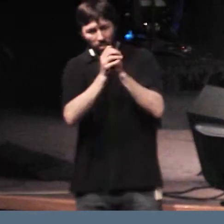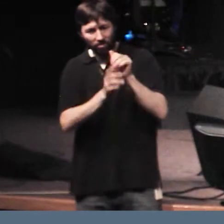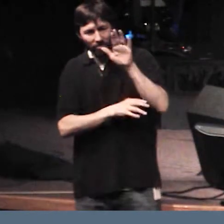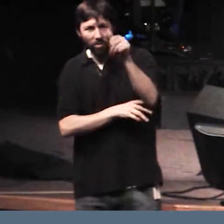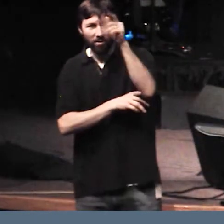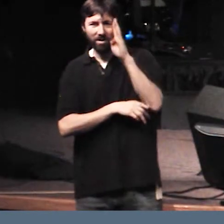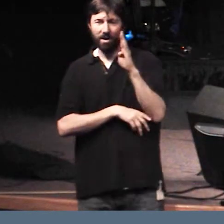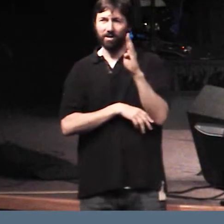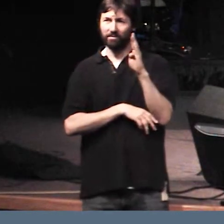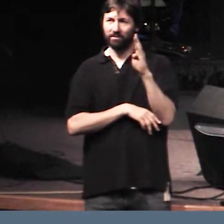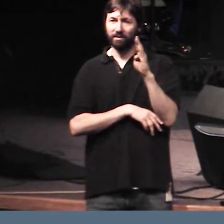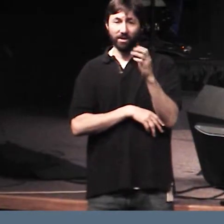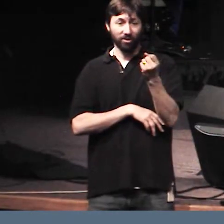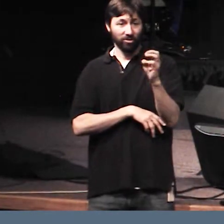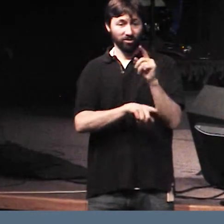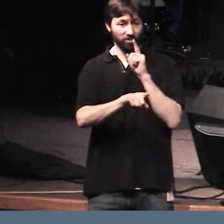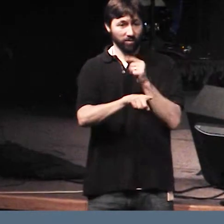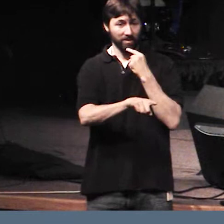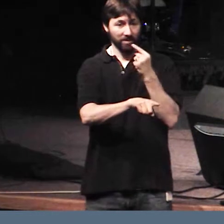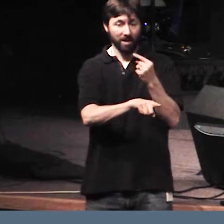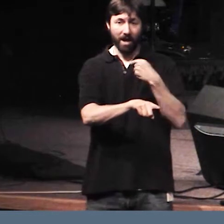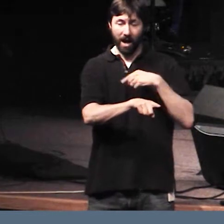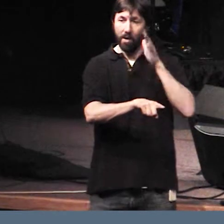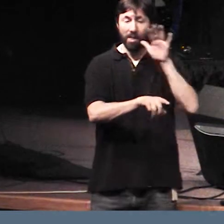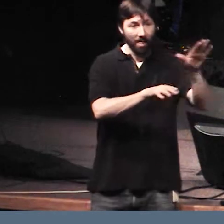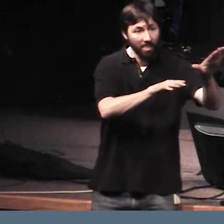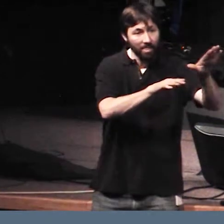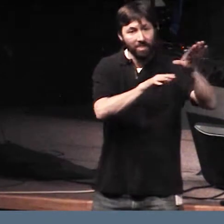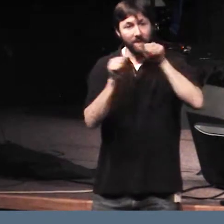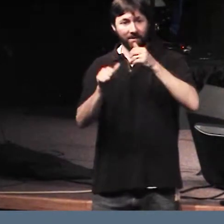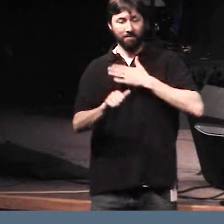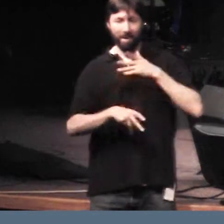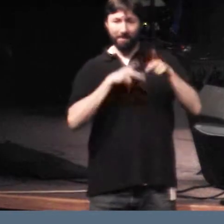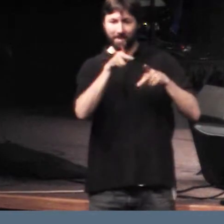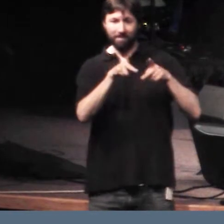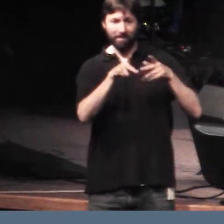Ruth she's really saying I'll leave my people I'll leave my kind